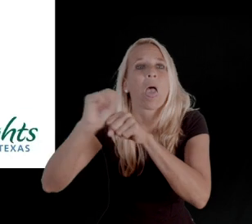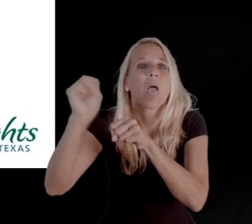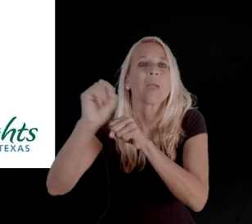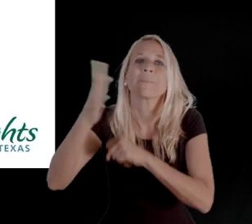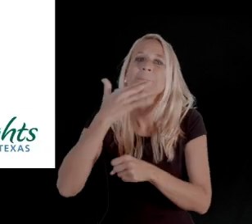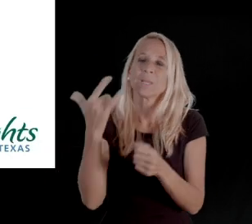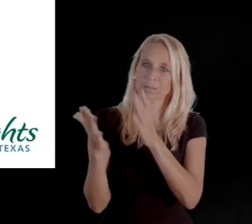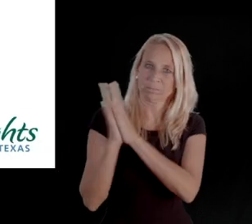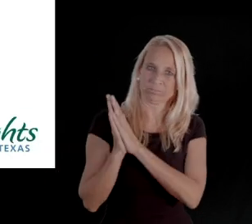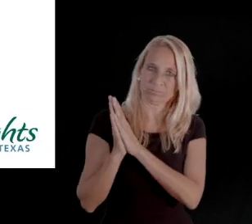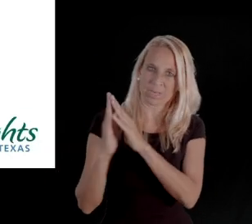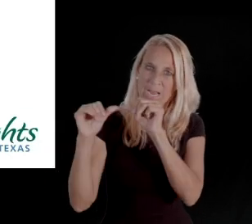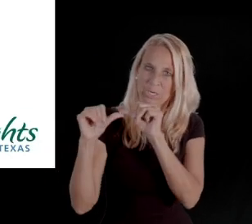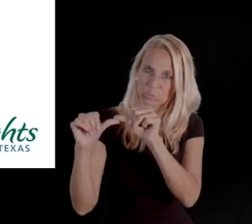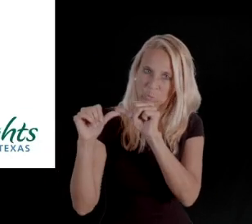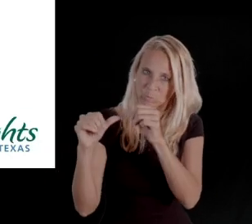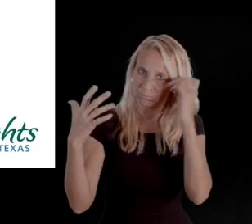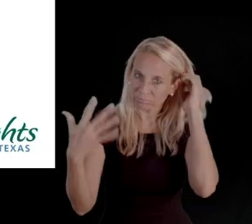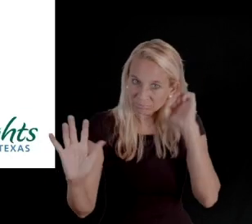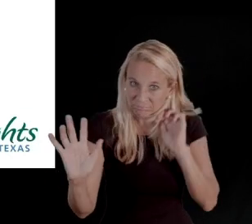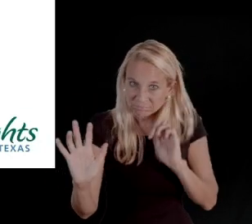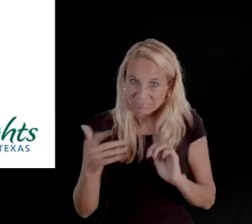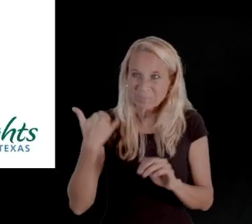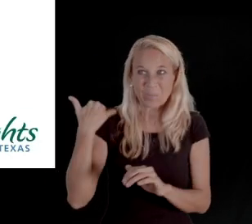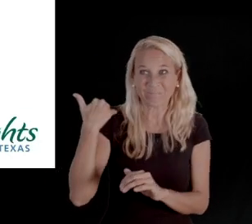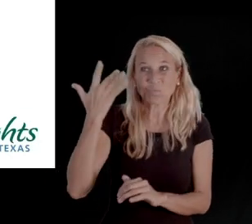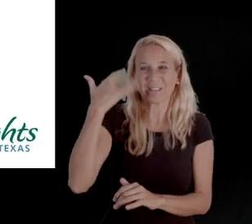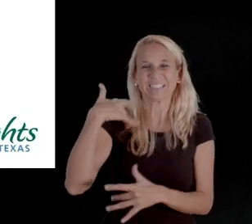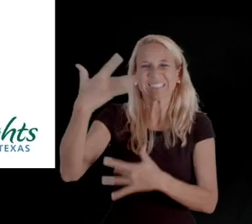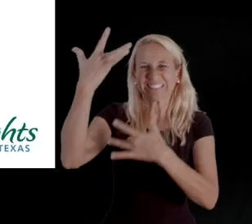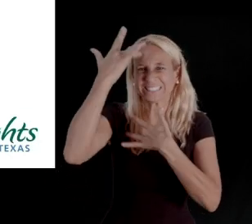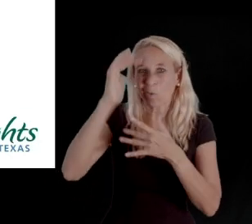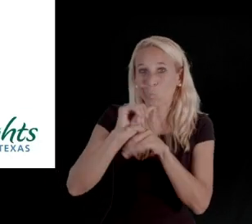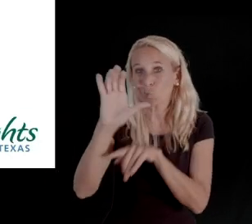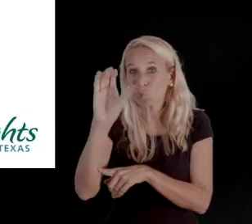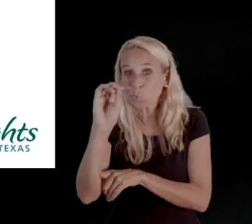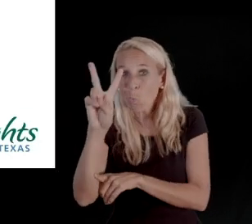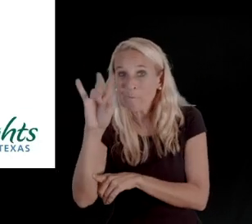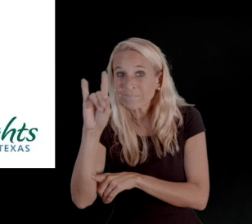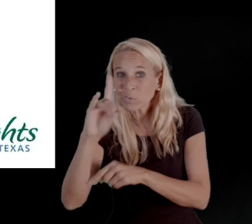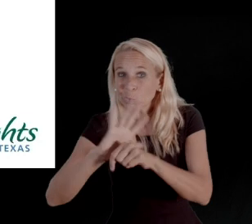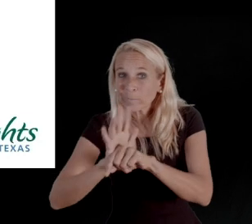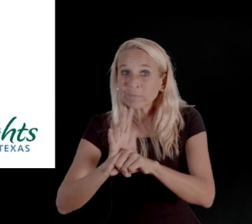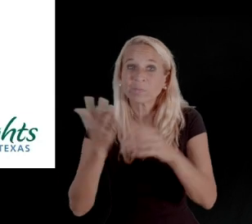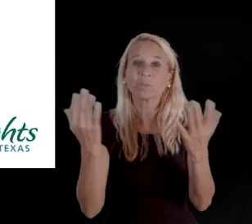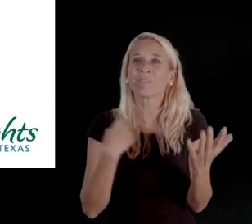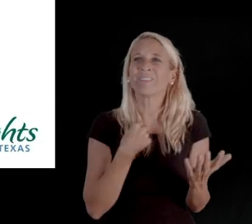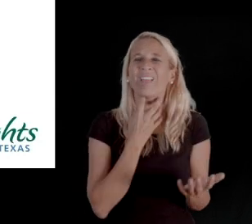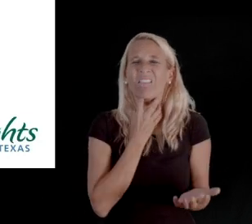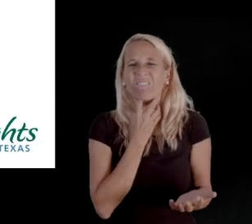Don't just think like, oh I requested a continuance before and now I'm sick with Covid or I lost my voice or now I'm in the hospital,